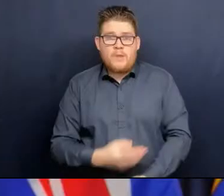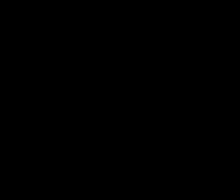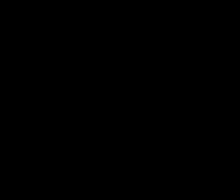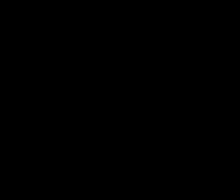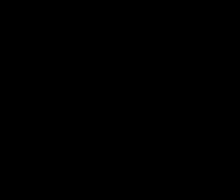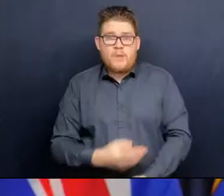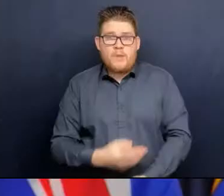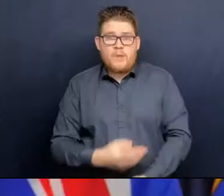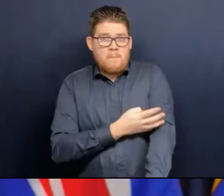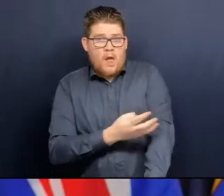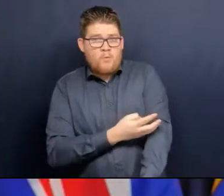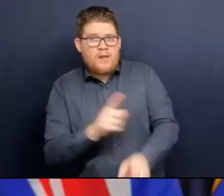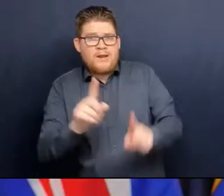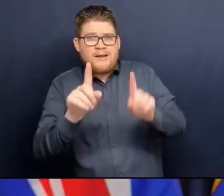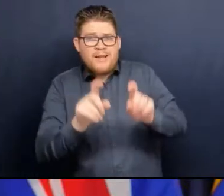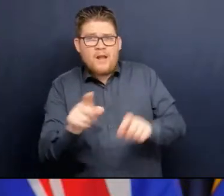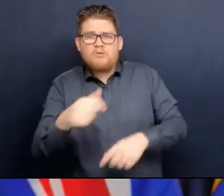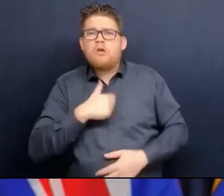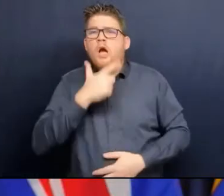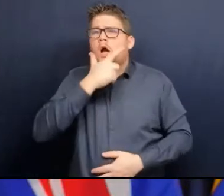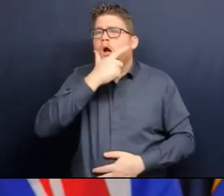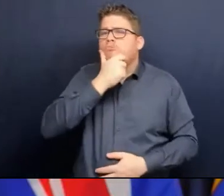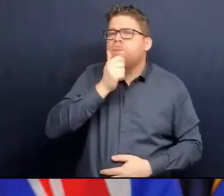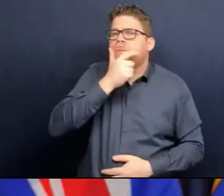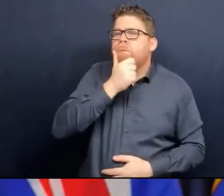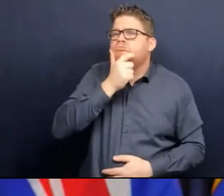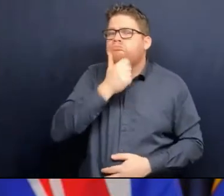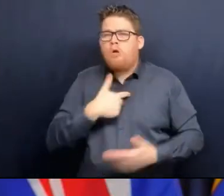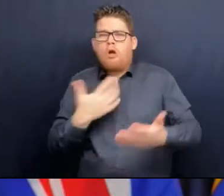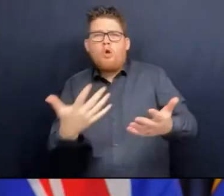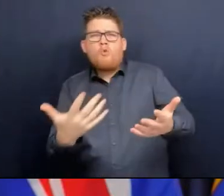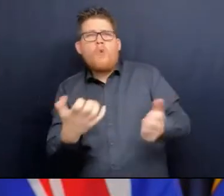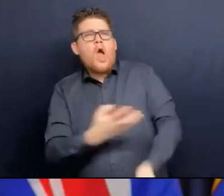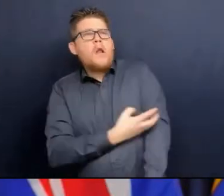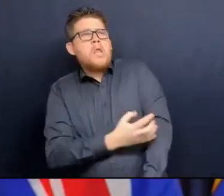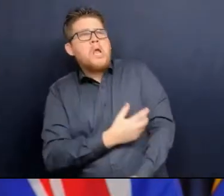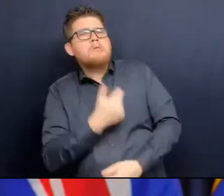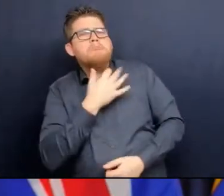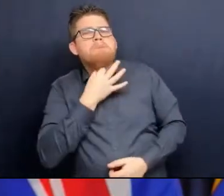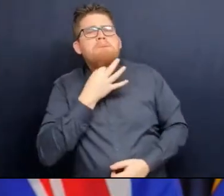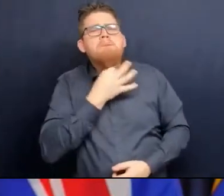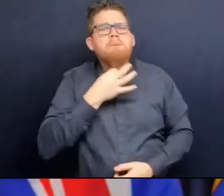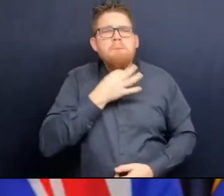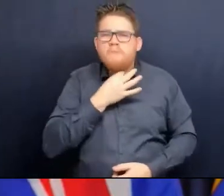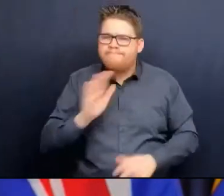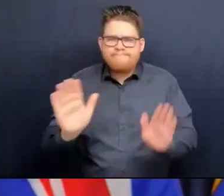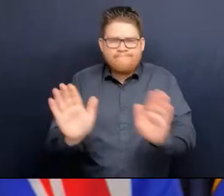sense, you don't get to go in and do that. But as Dr Henry is And advice back clinician. It is